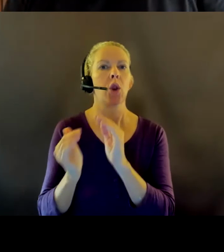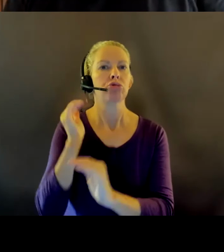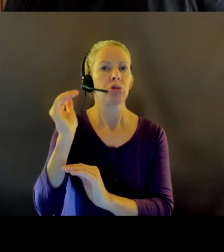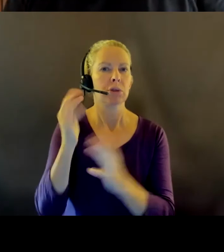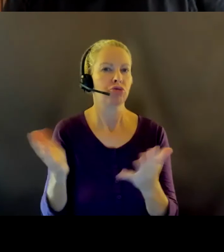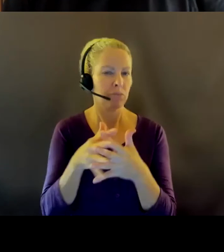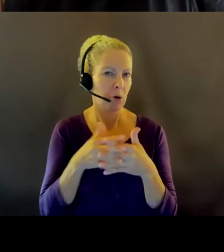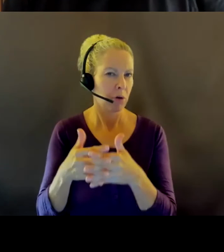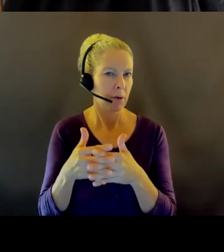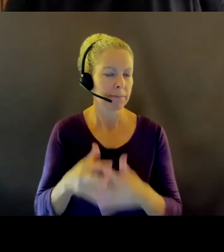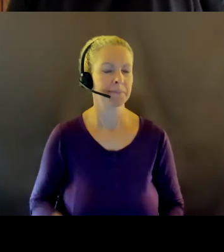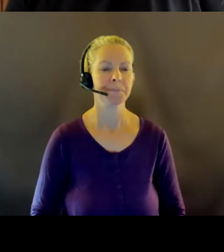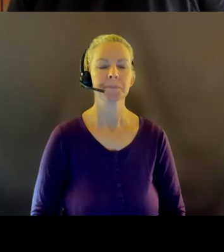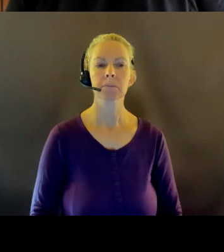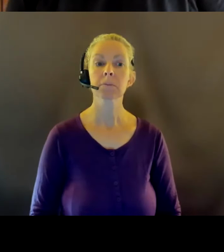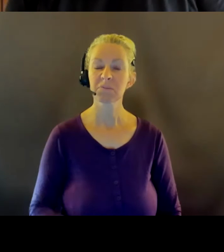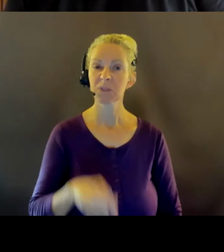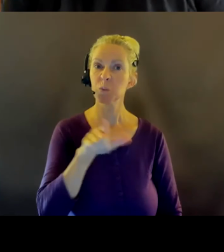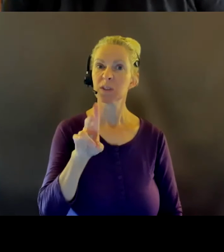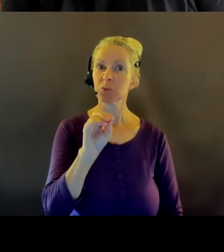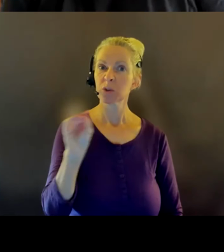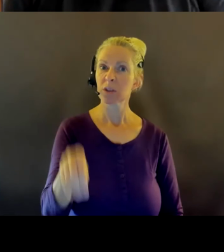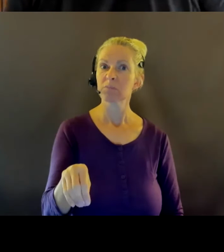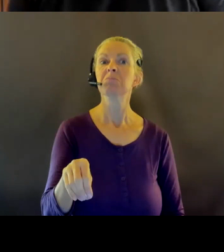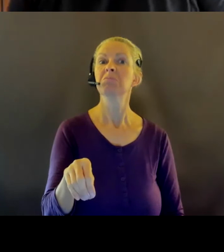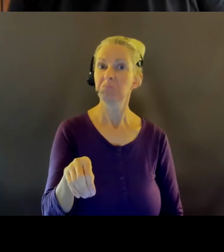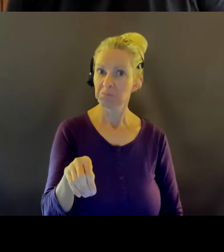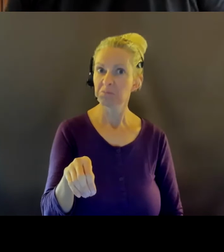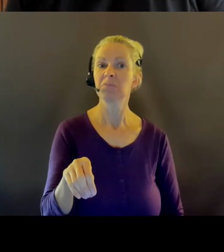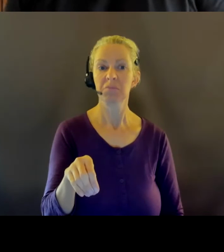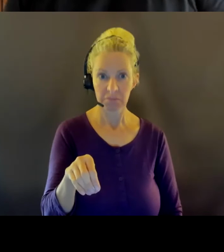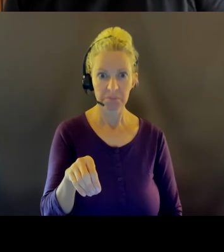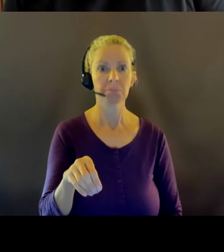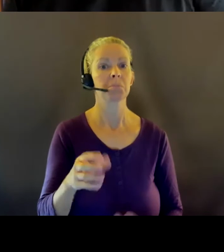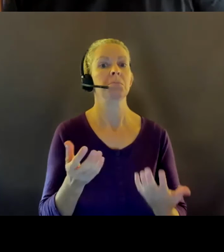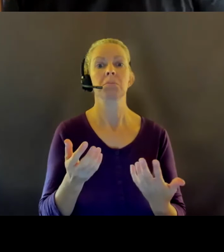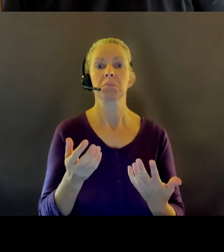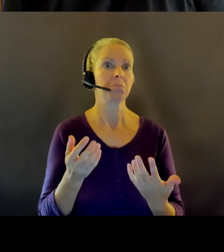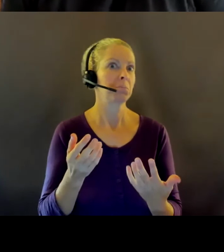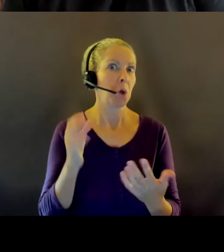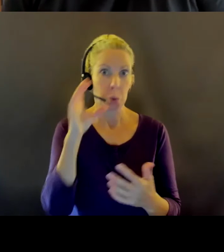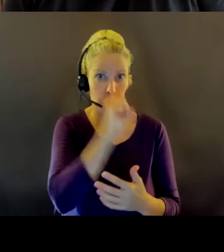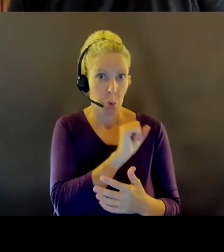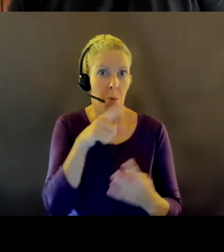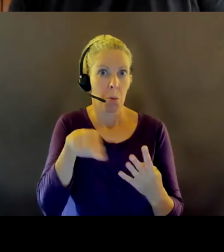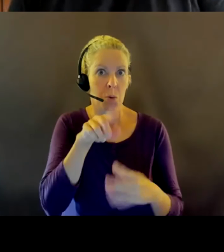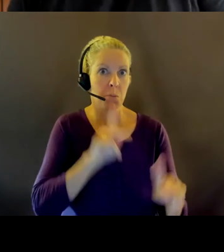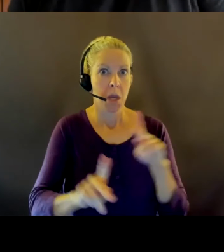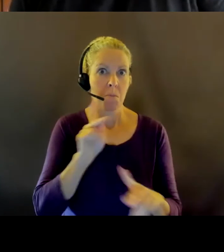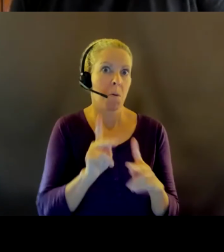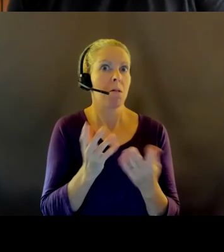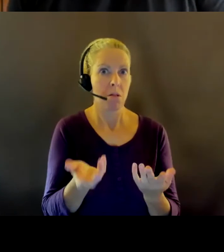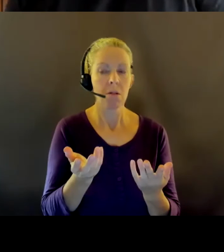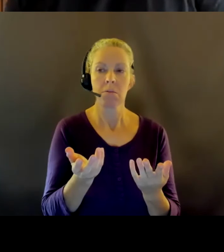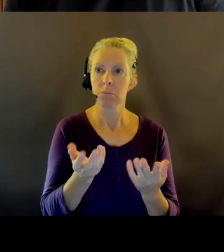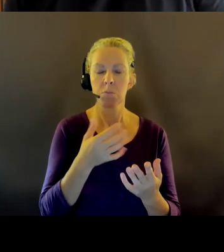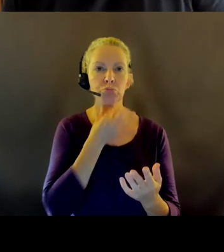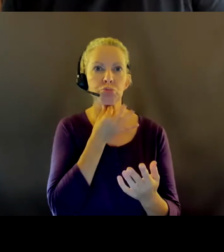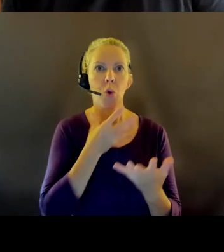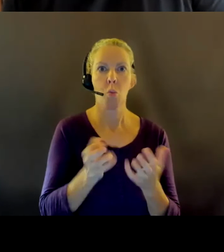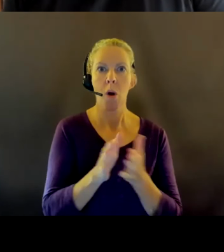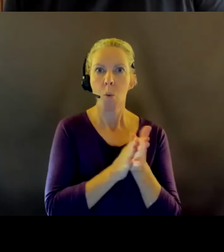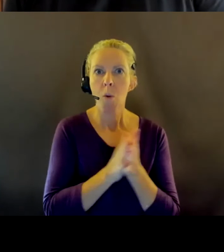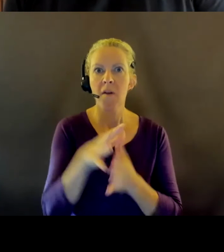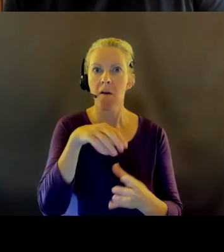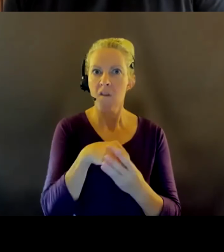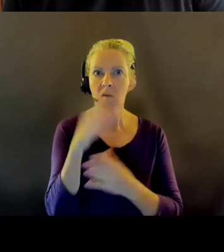Assuming these folks are also active, and interested in things that happen outside of